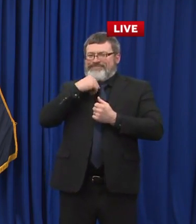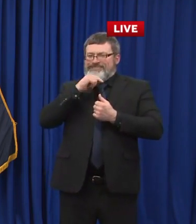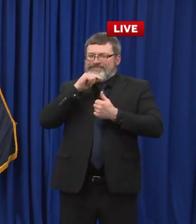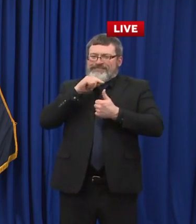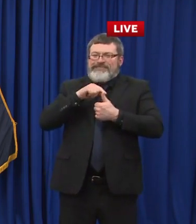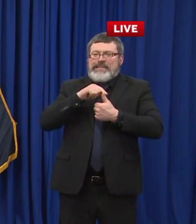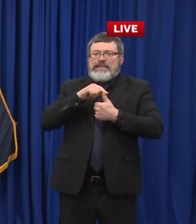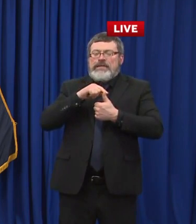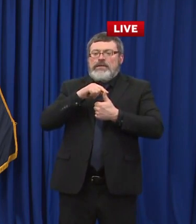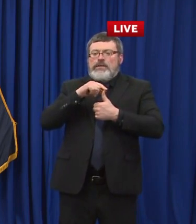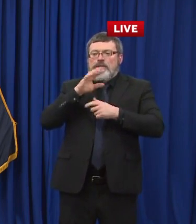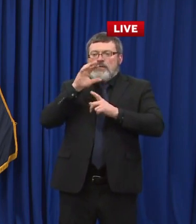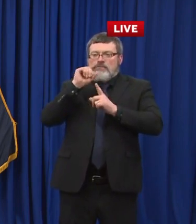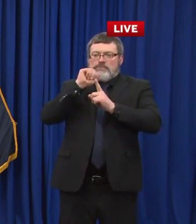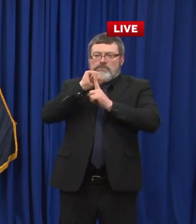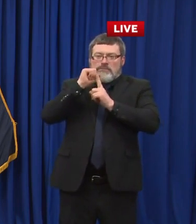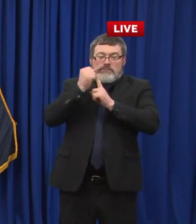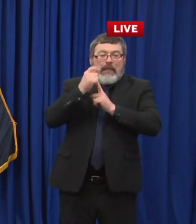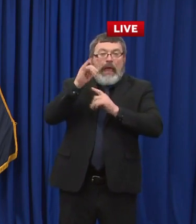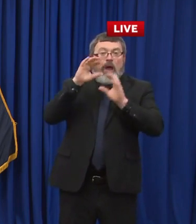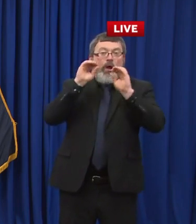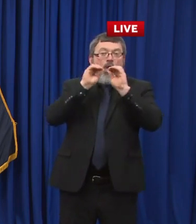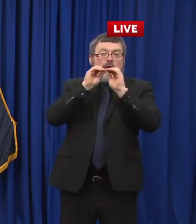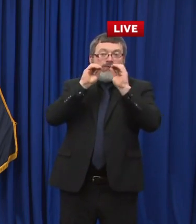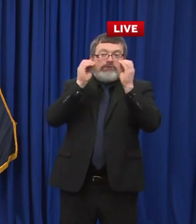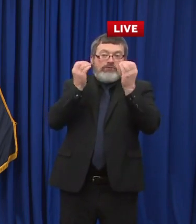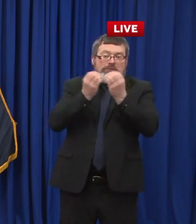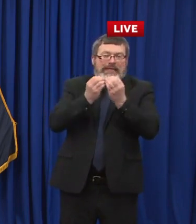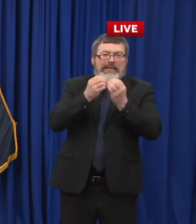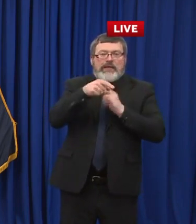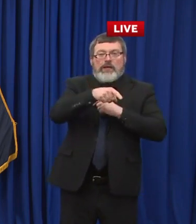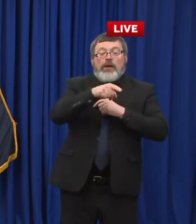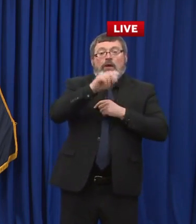WE RELEASED A HEALTH NETWORK MESSAGE ABOUT THIS.